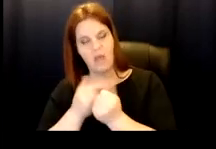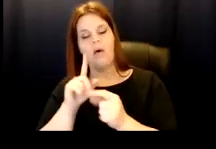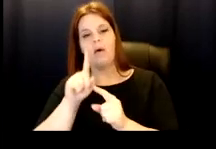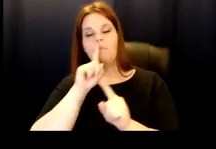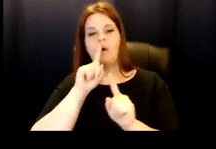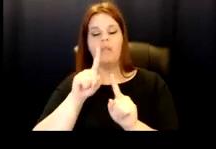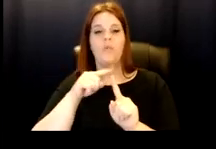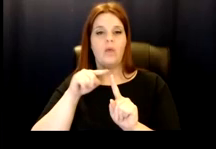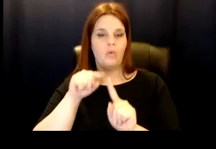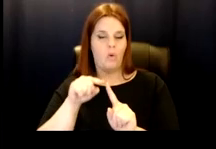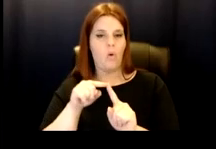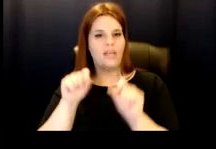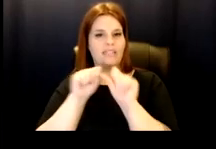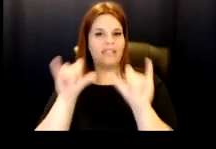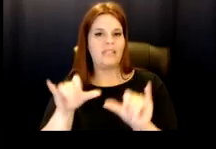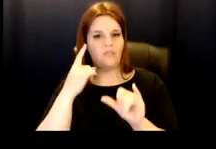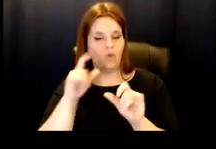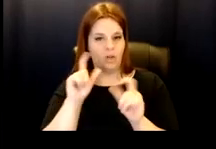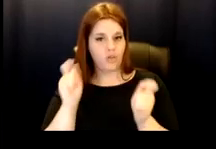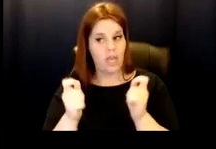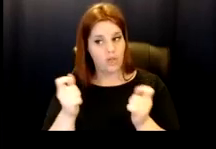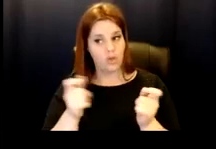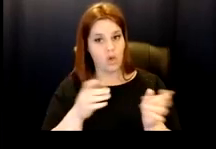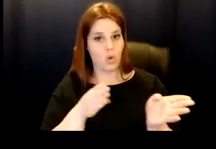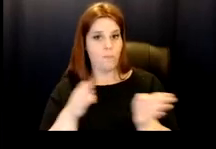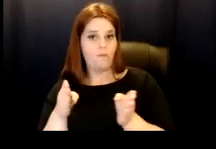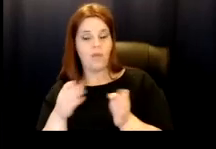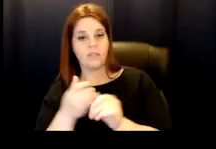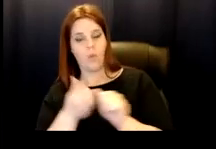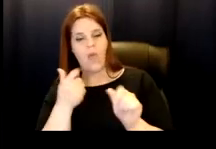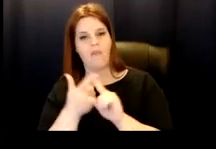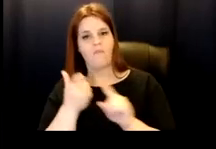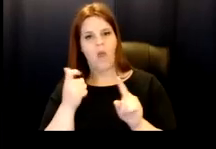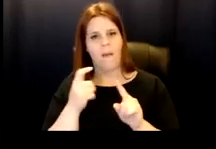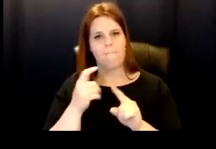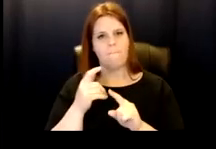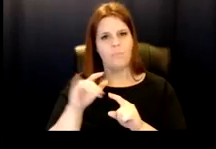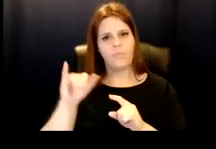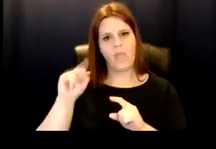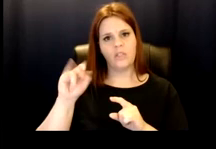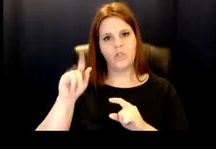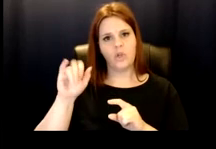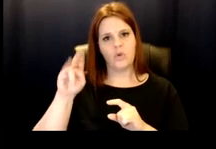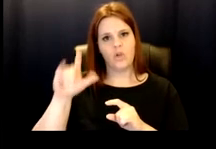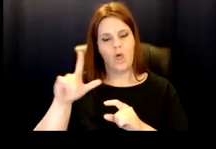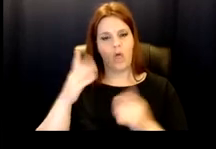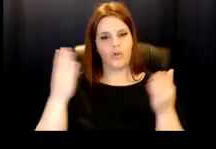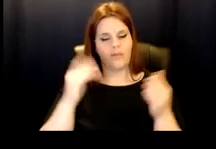system of change. Move us away from the institutional services and settings and employee community